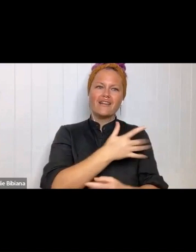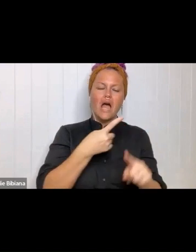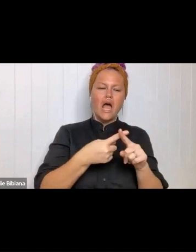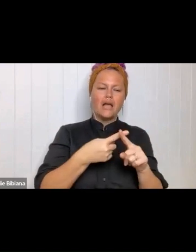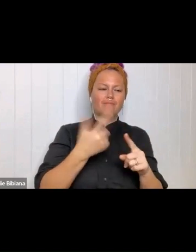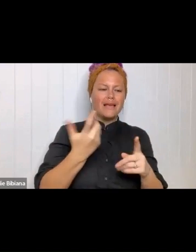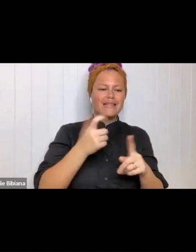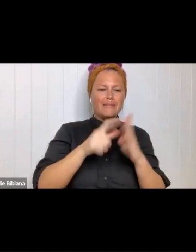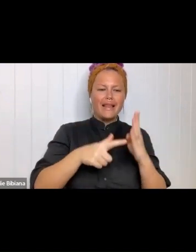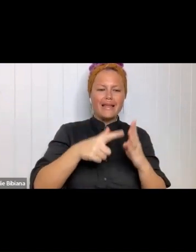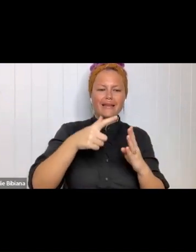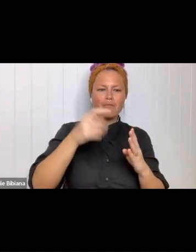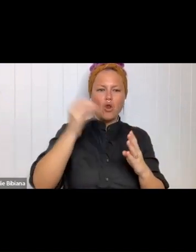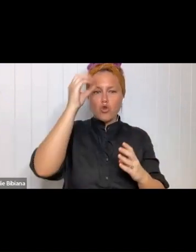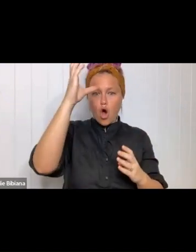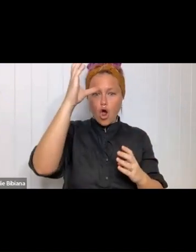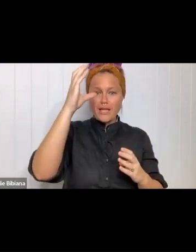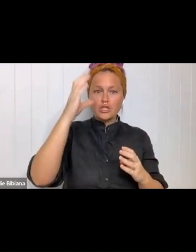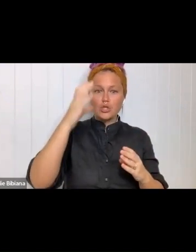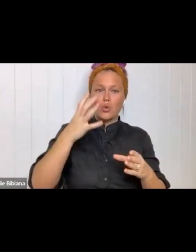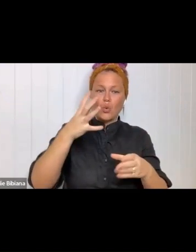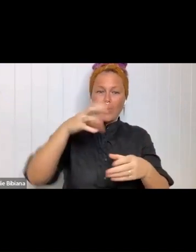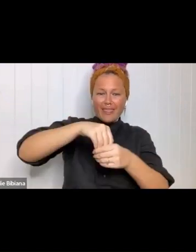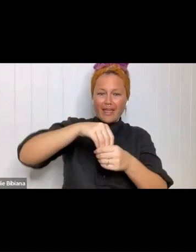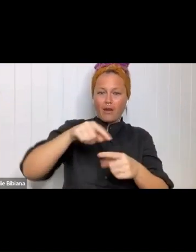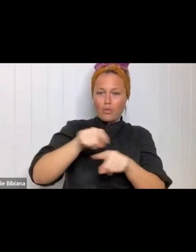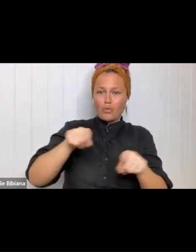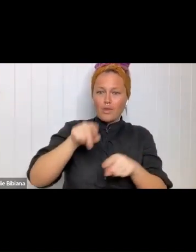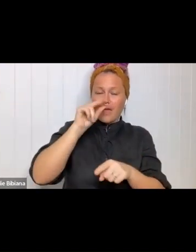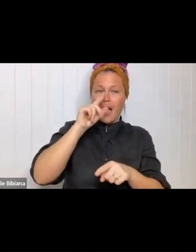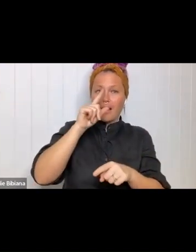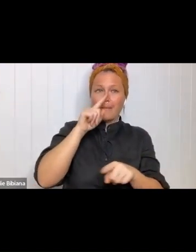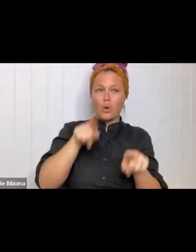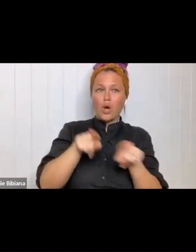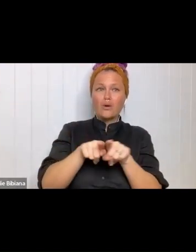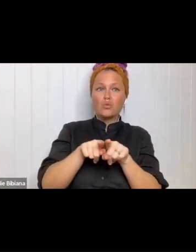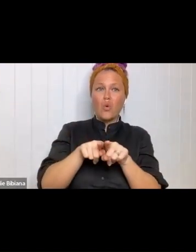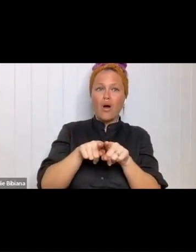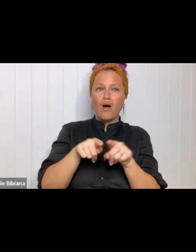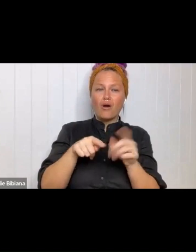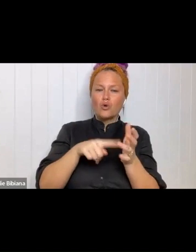within those young people to Yeah, to feel confident to